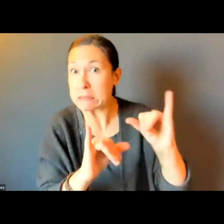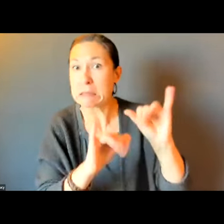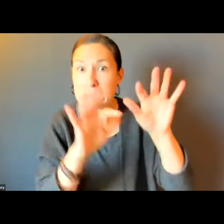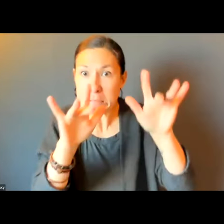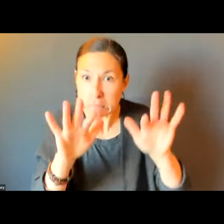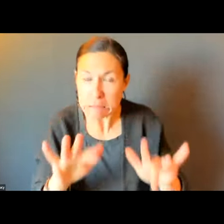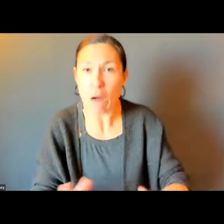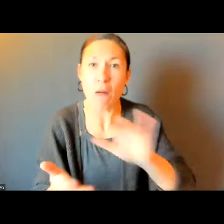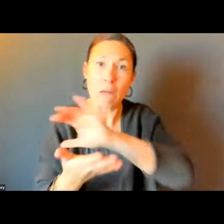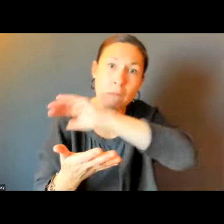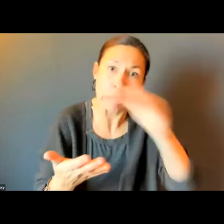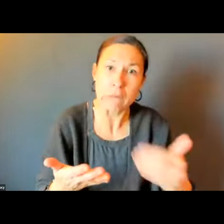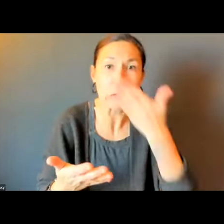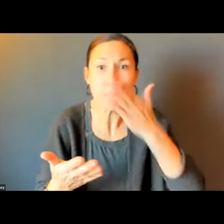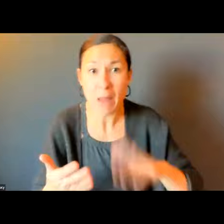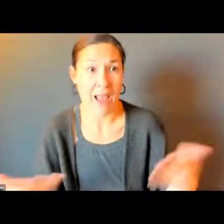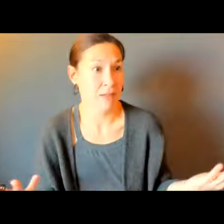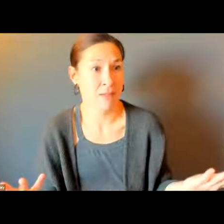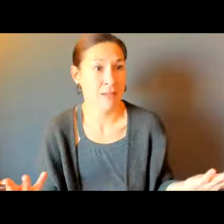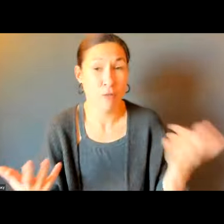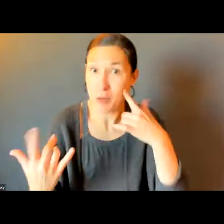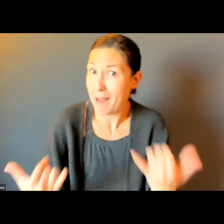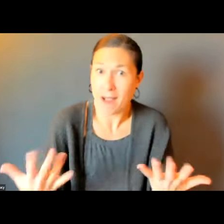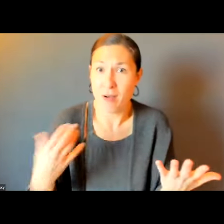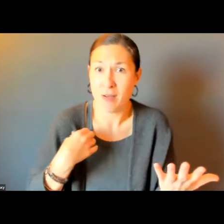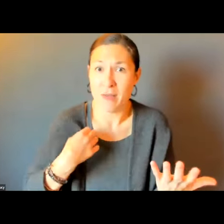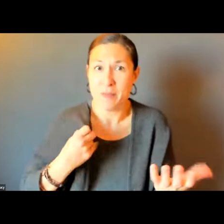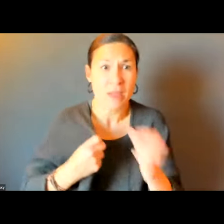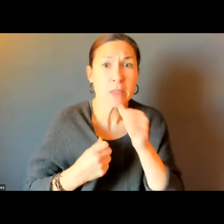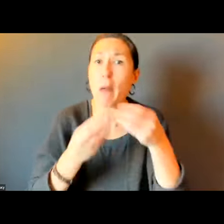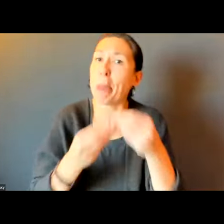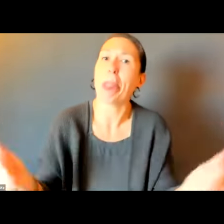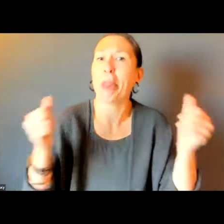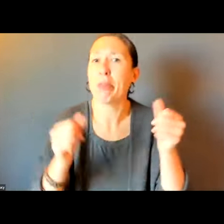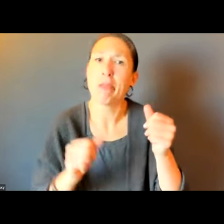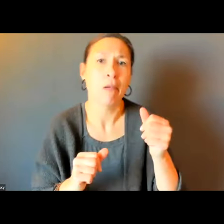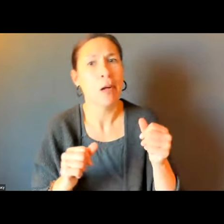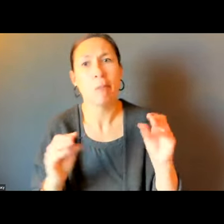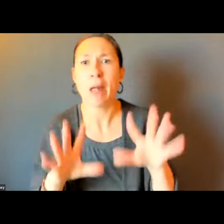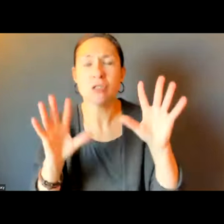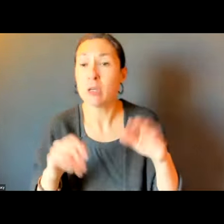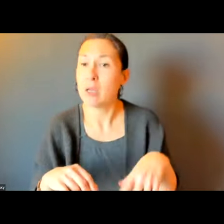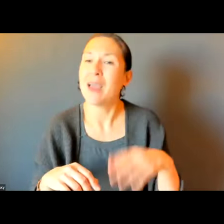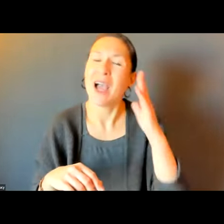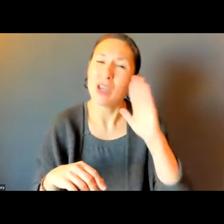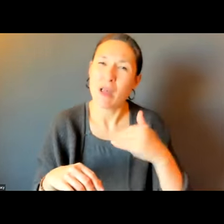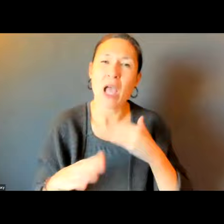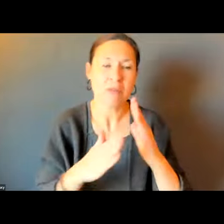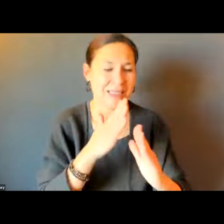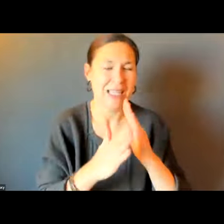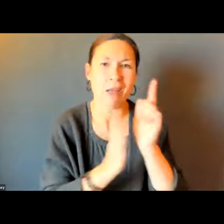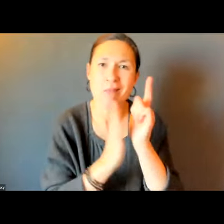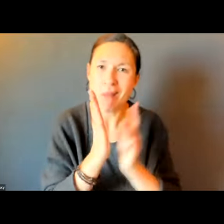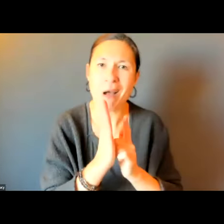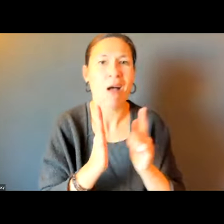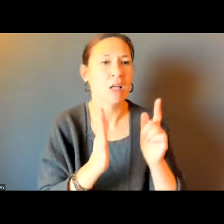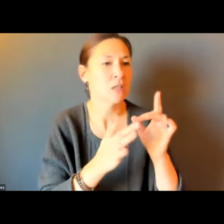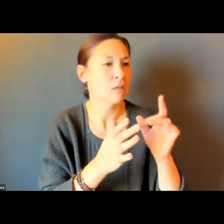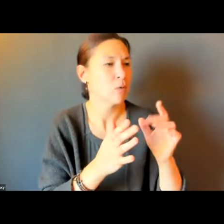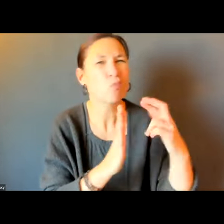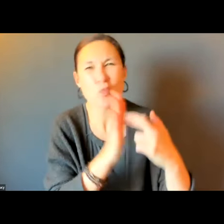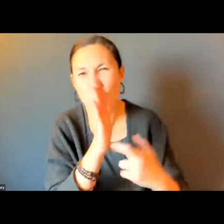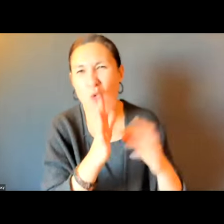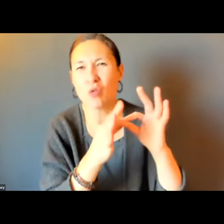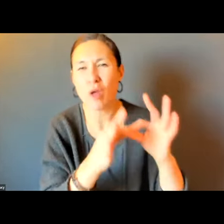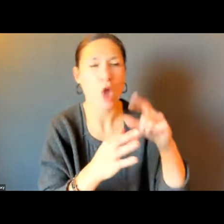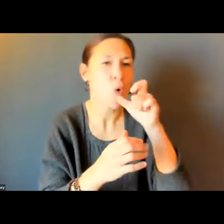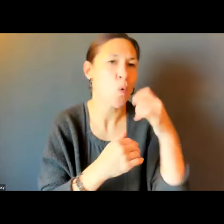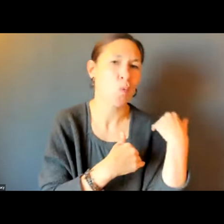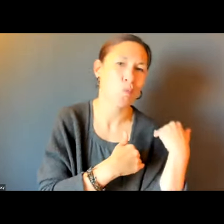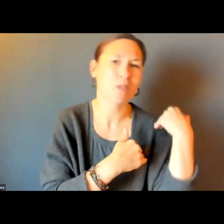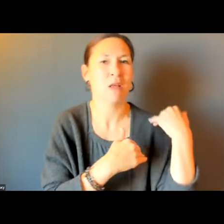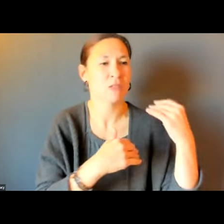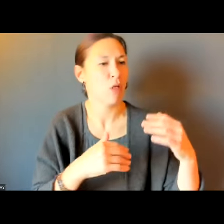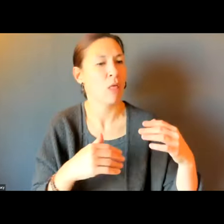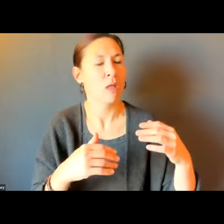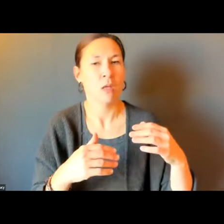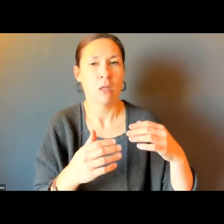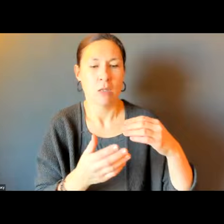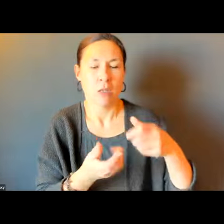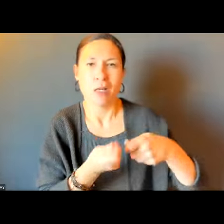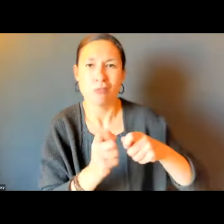HAVE PICTURES LIKE MY BUS STOP.